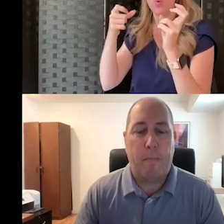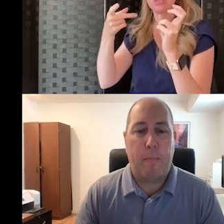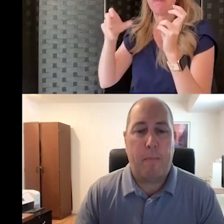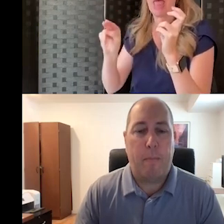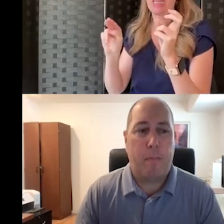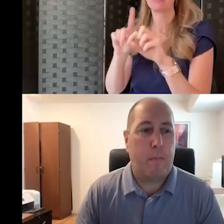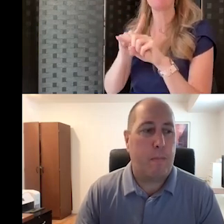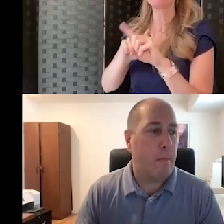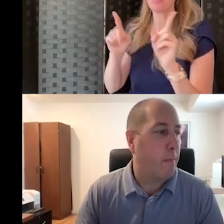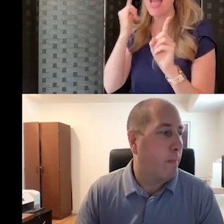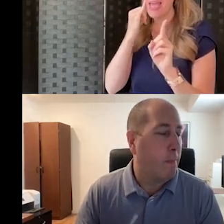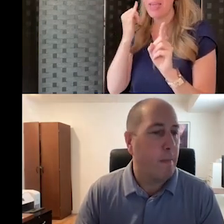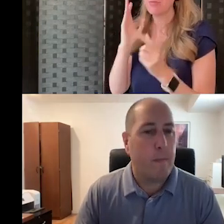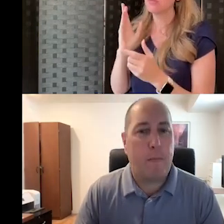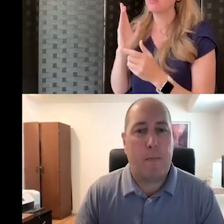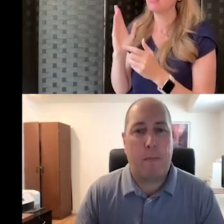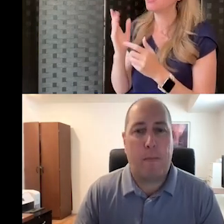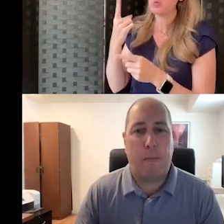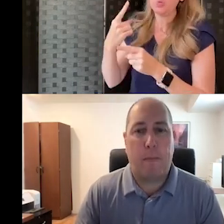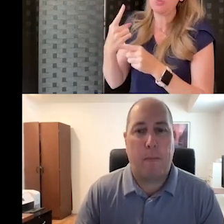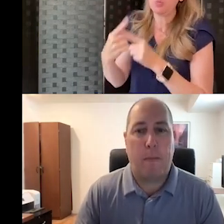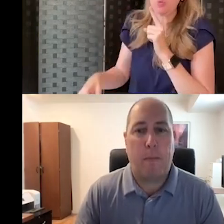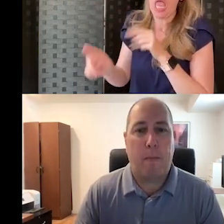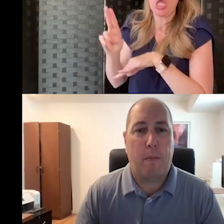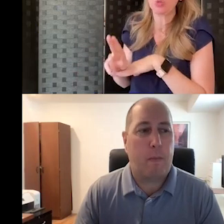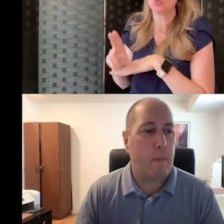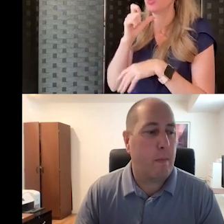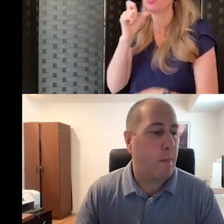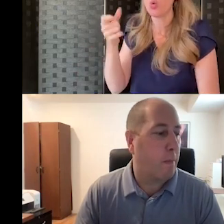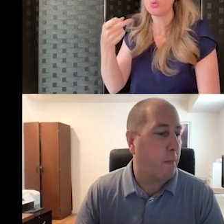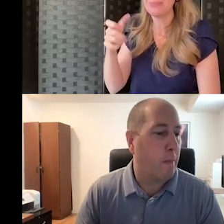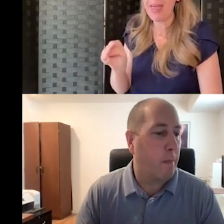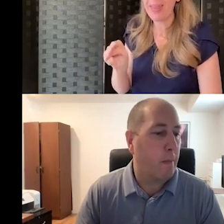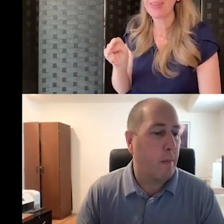But if that is a showstopper, don't span. Otherwise, you will have to provide some